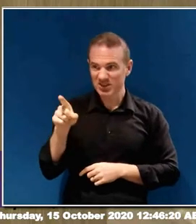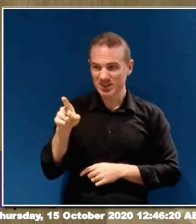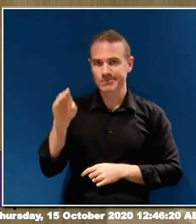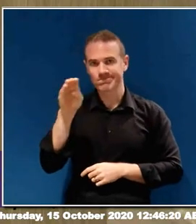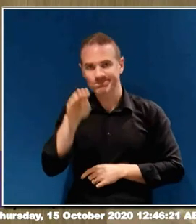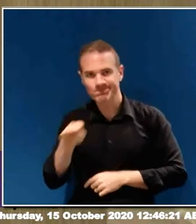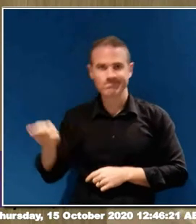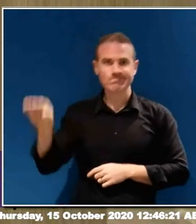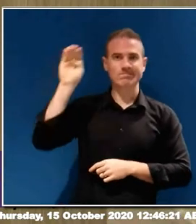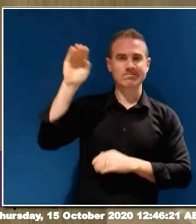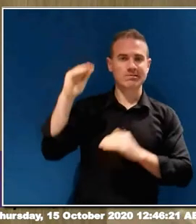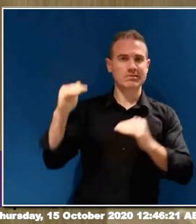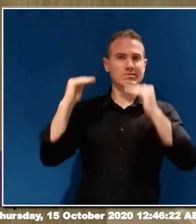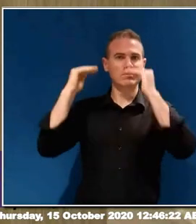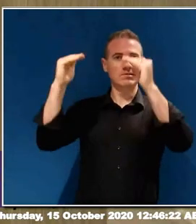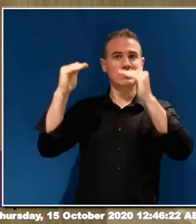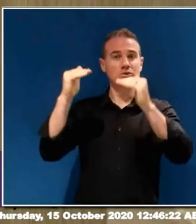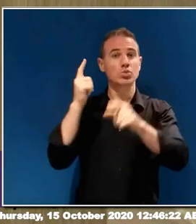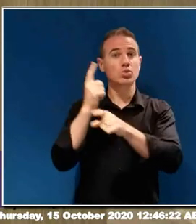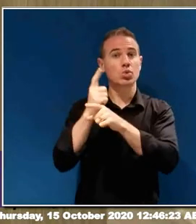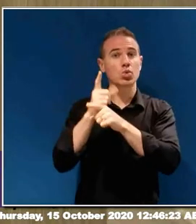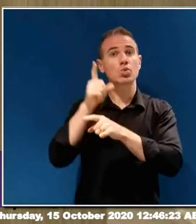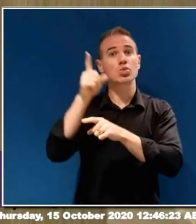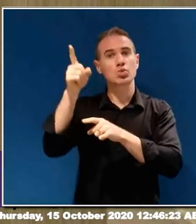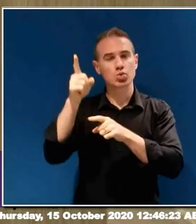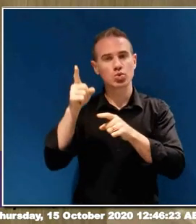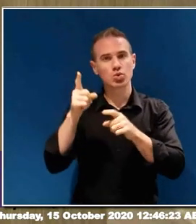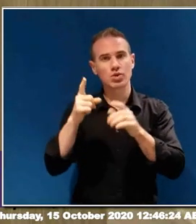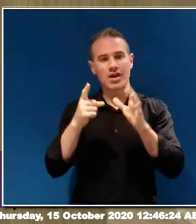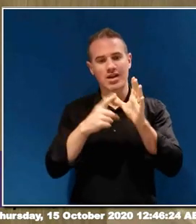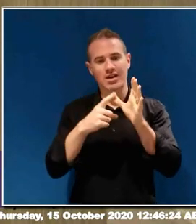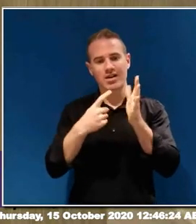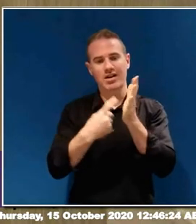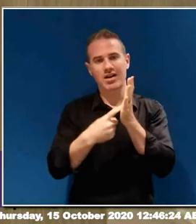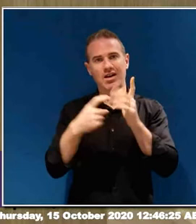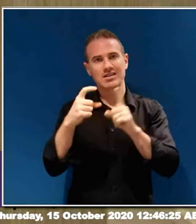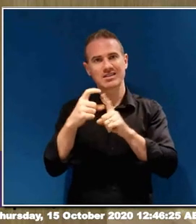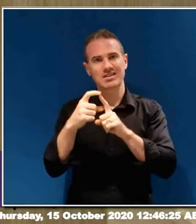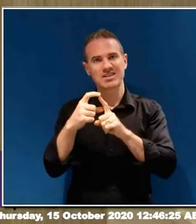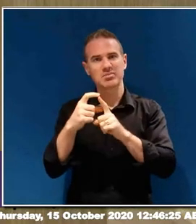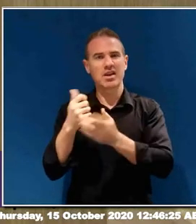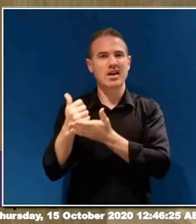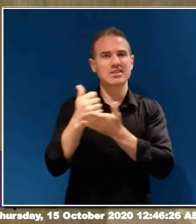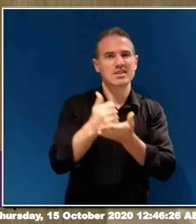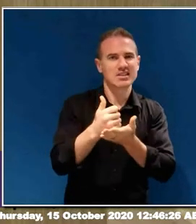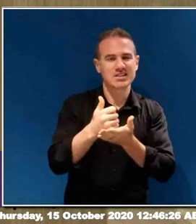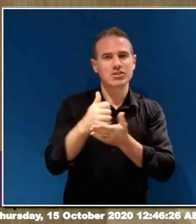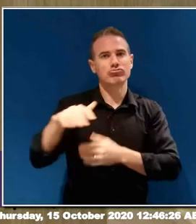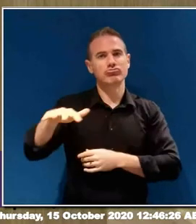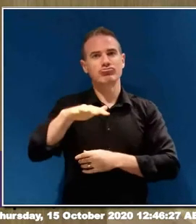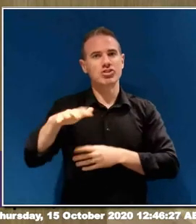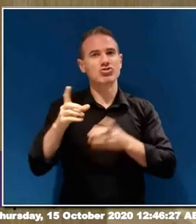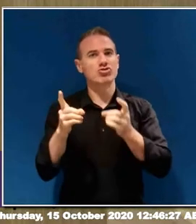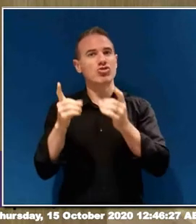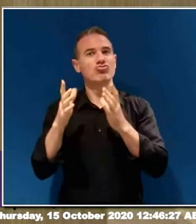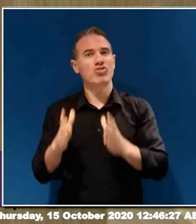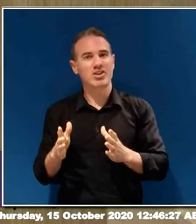to the assistant regional director and seeking advice. There's actually no formal requirement on you to escalate, is there?